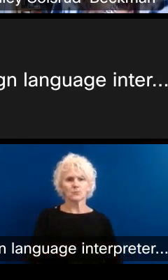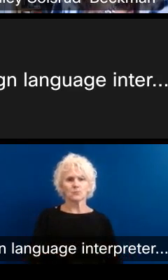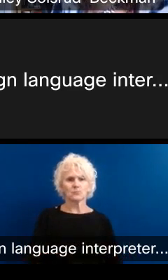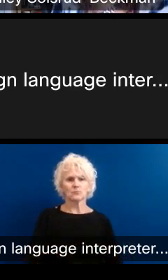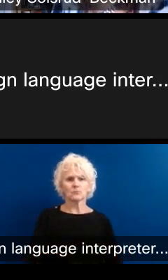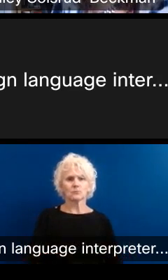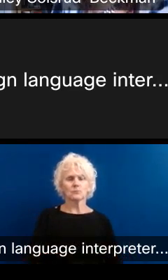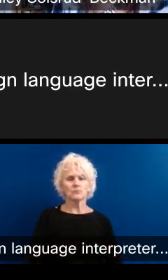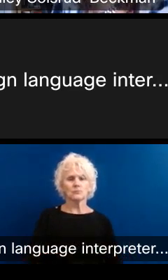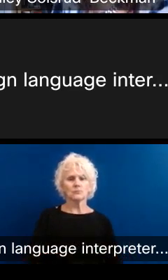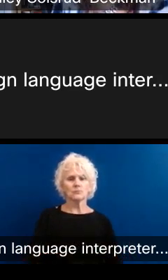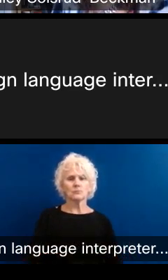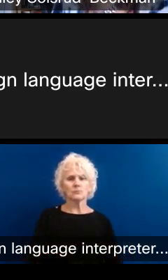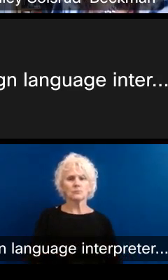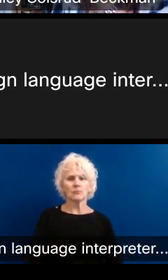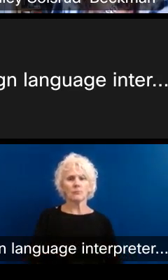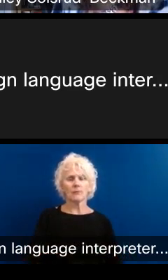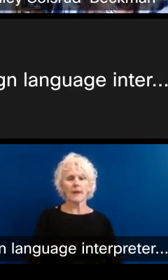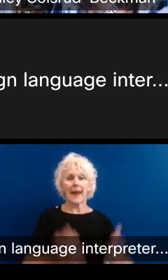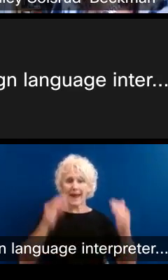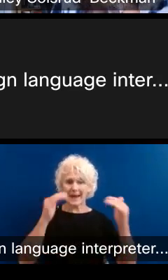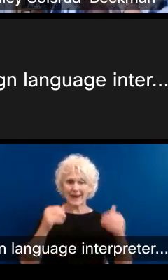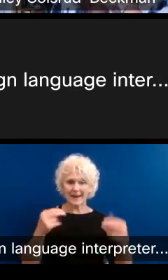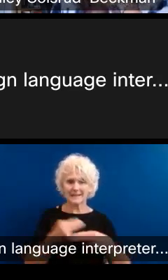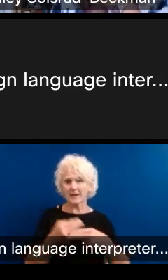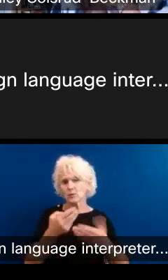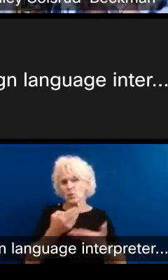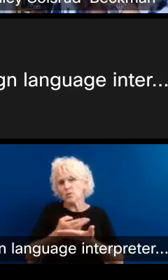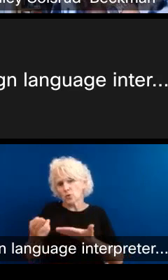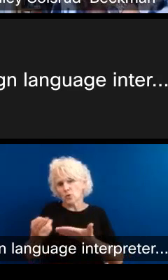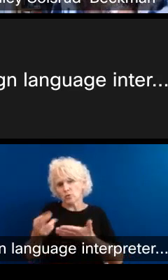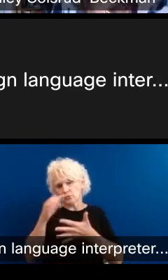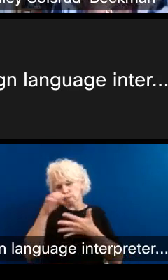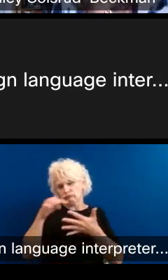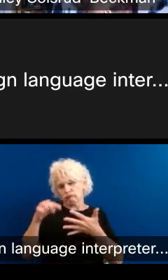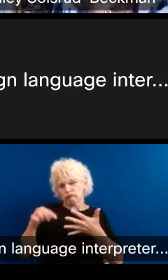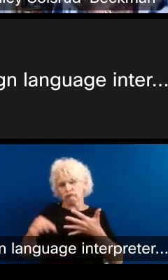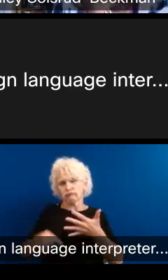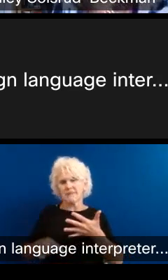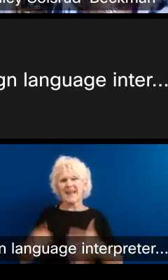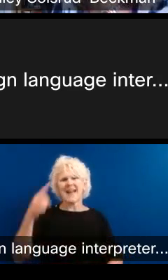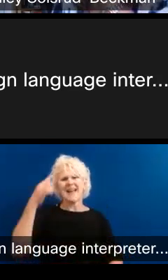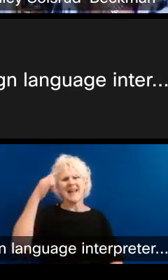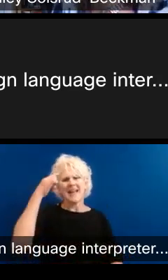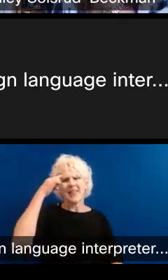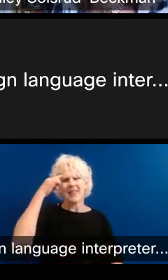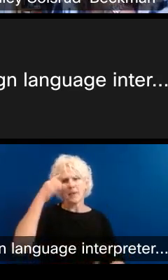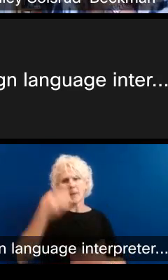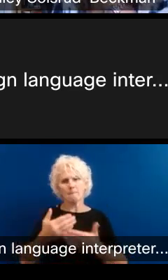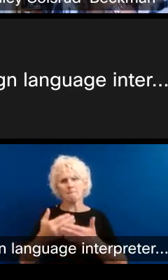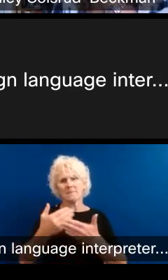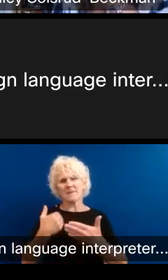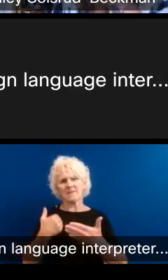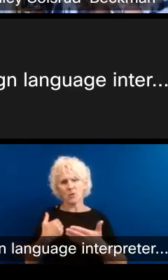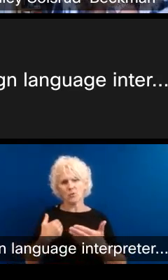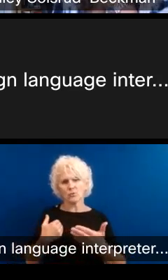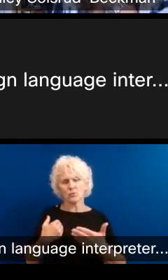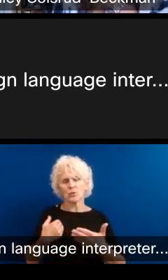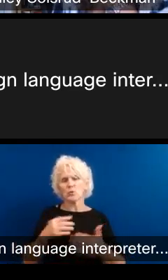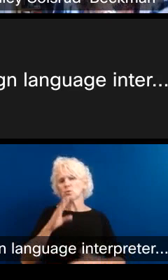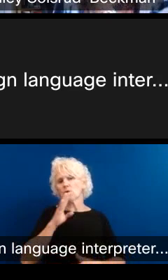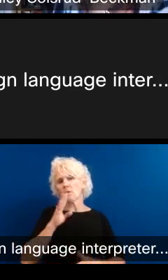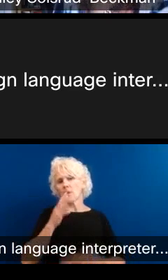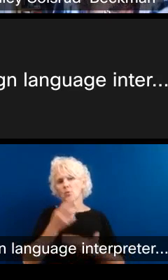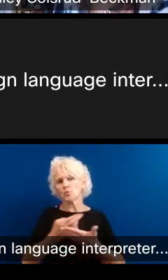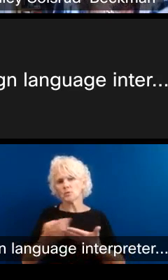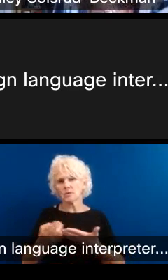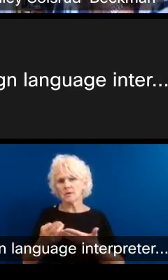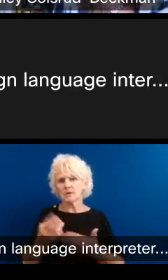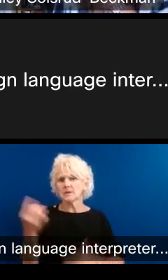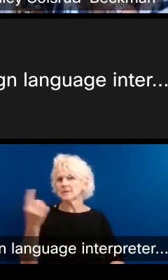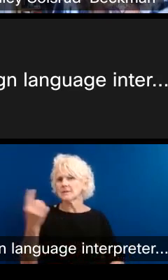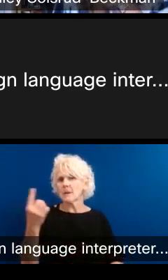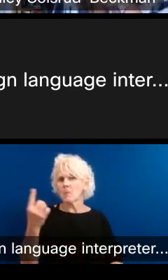Our next slide is resources, so I think before we jump into resources there was a question in here